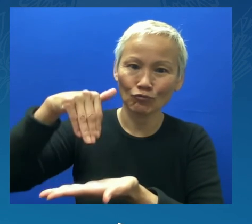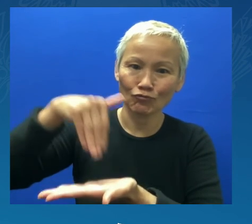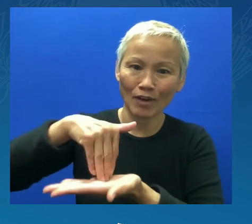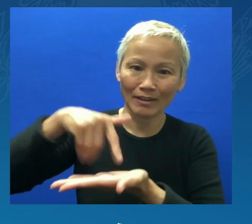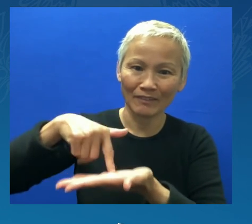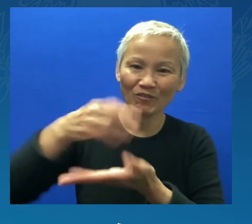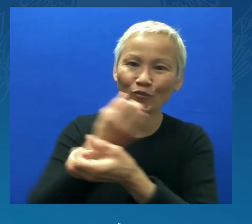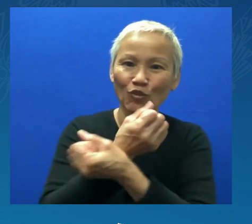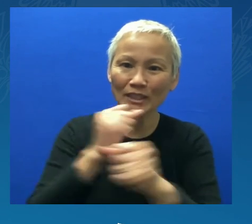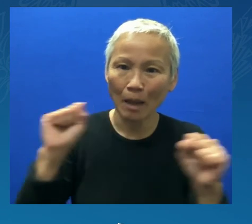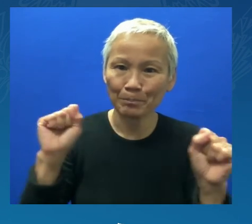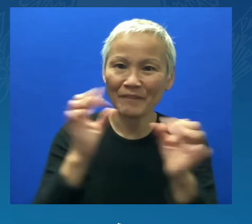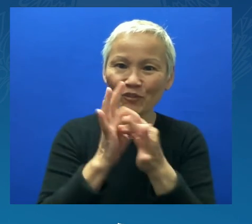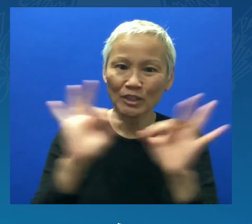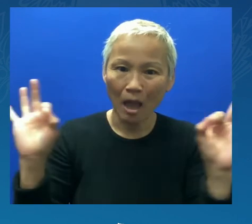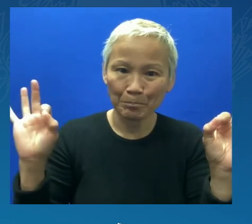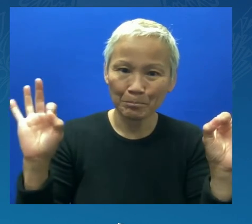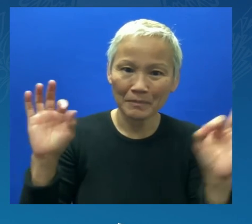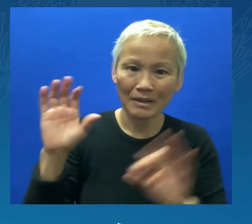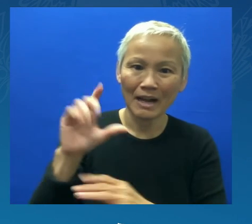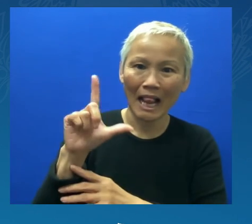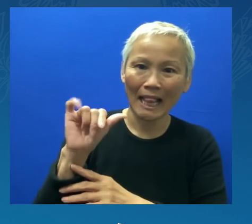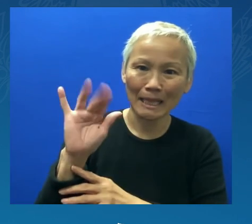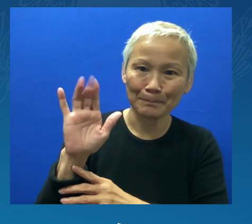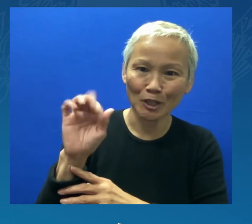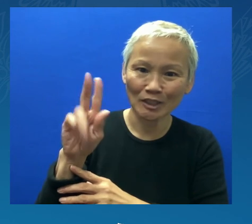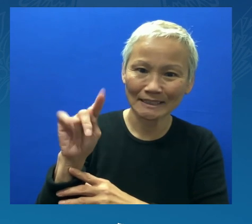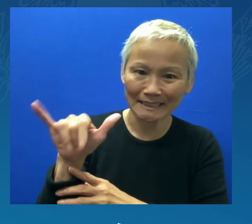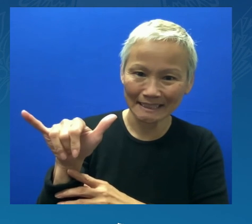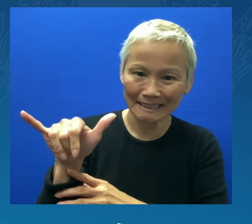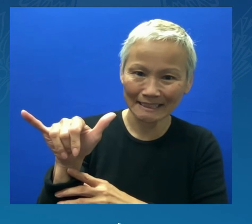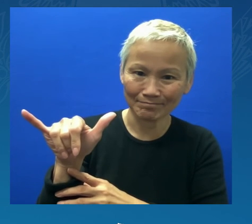The nature of democracies, from my perspective, is there's a duality to it.